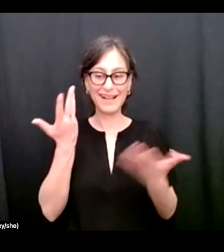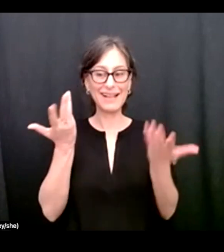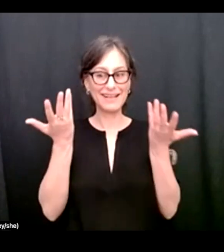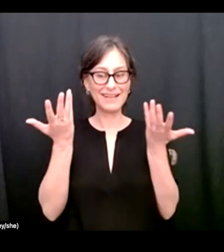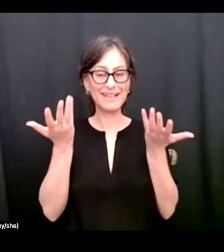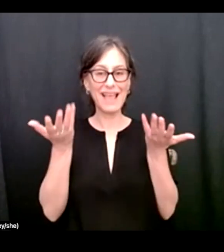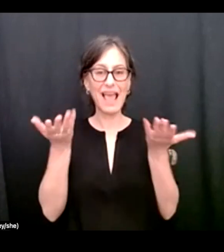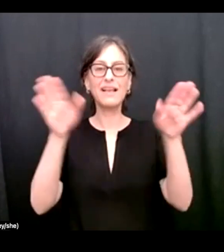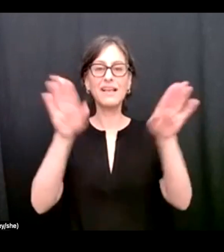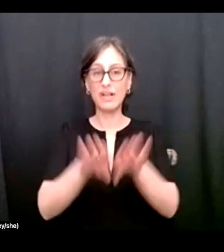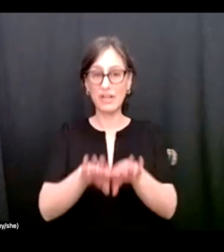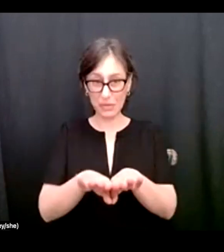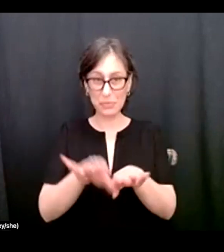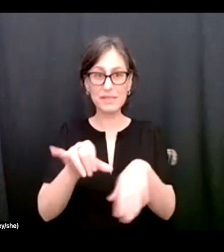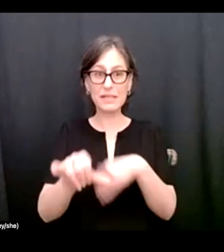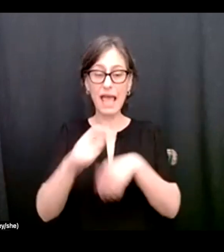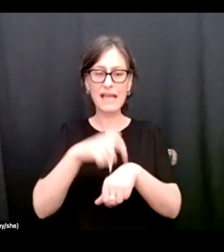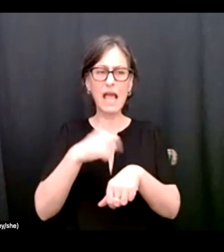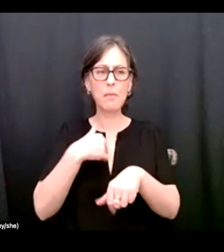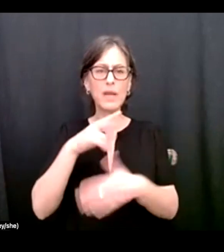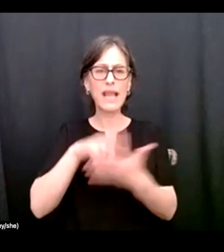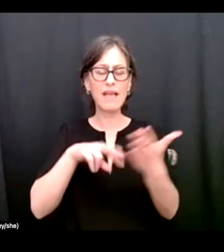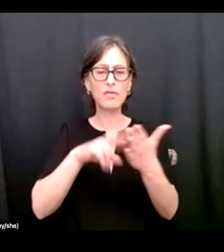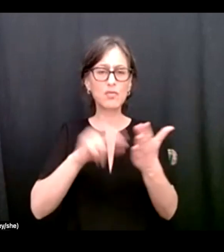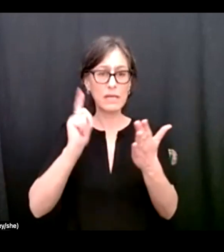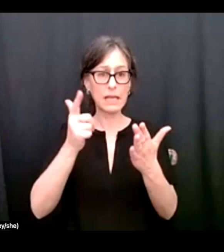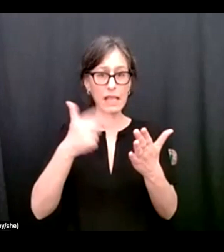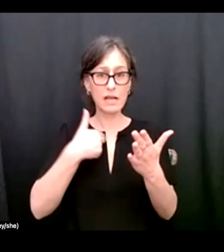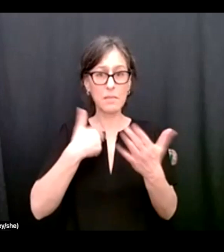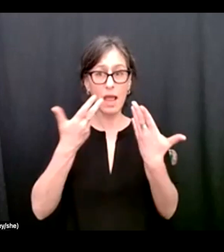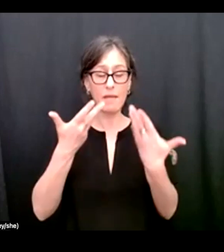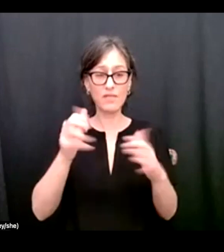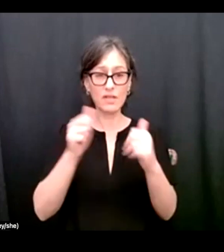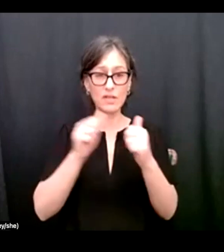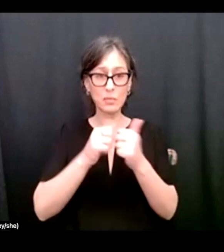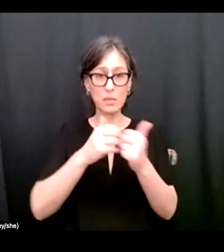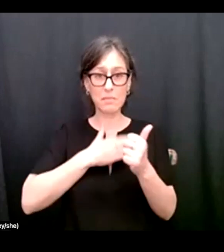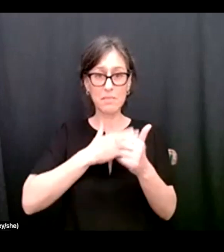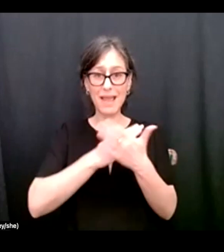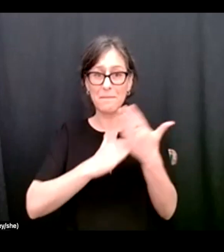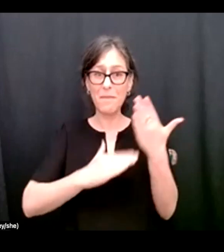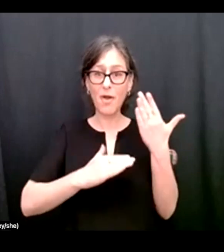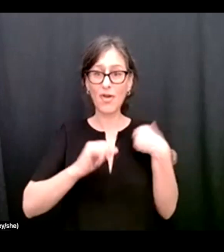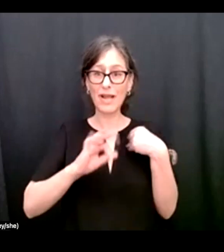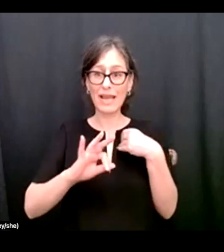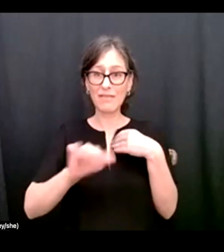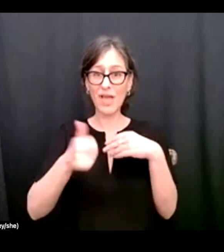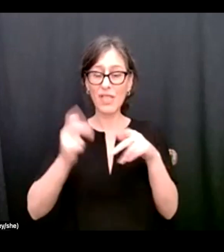mean, we have the reading later, but I'm done with my portion if, if other folks want to jump in.